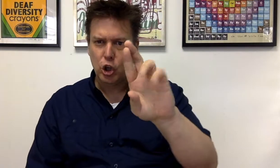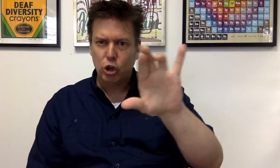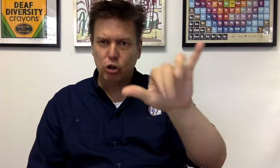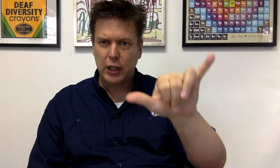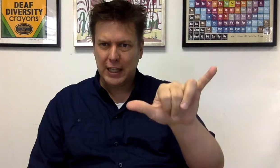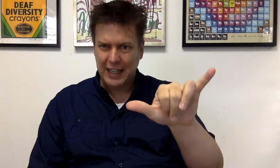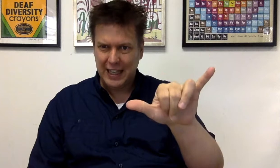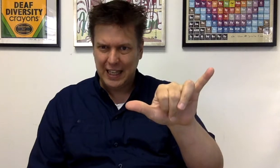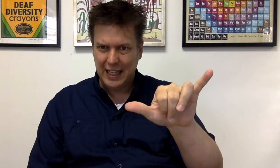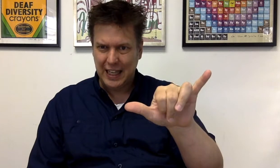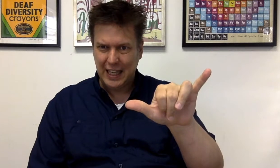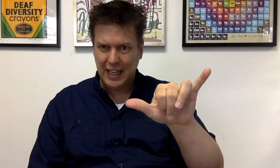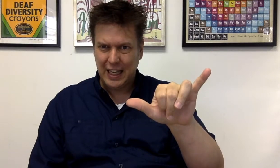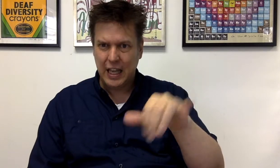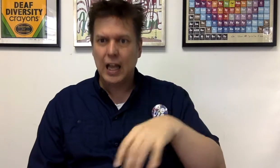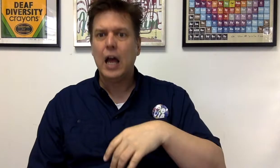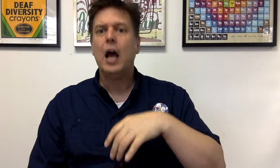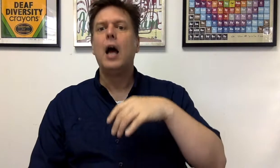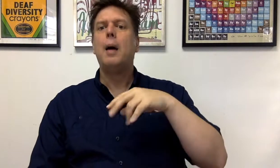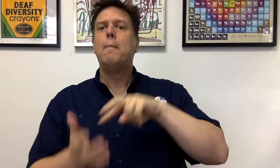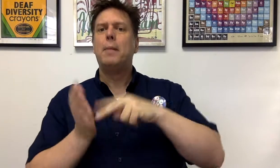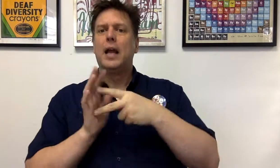like a jury--